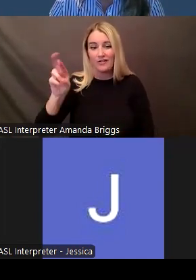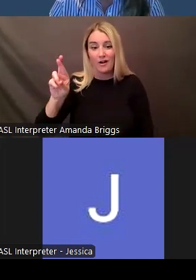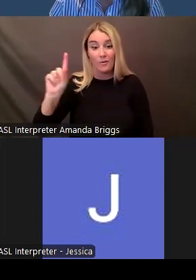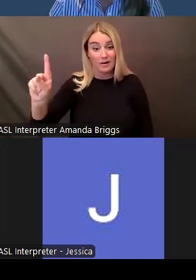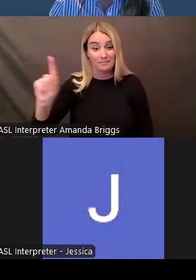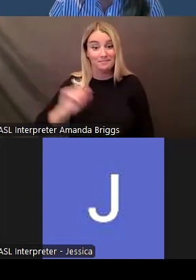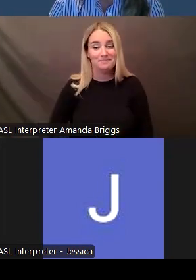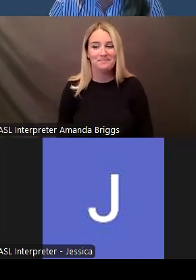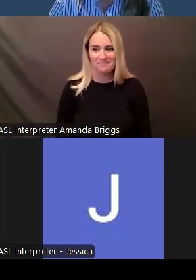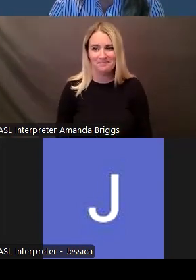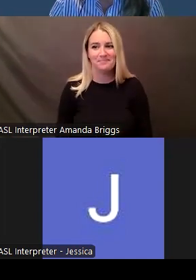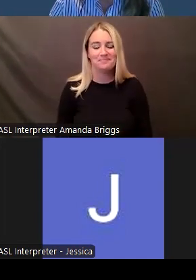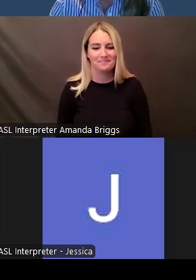Next slide.